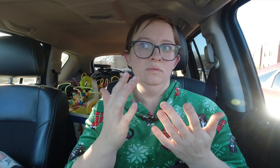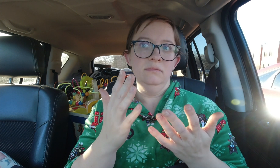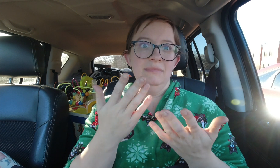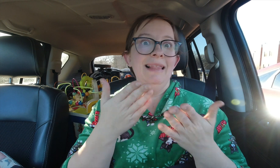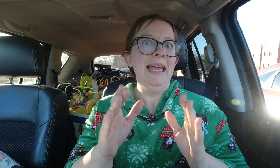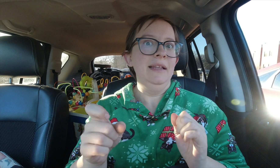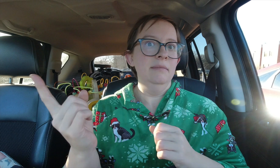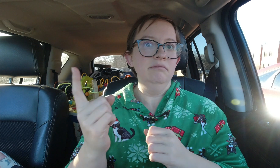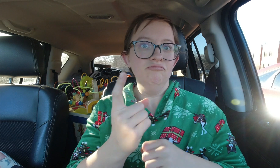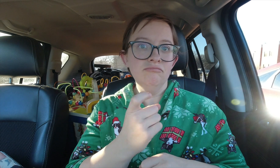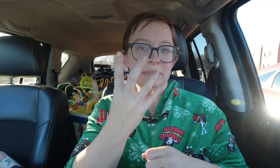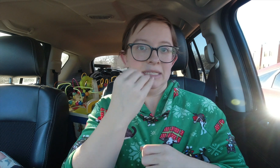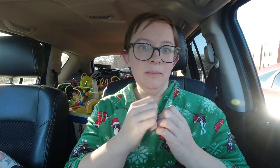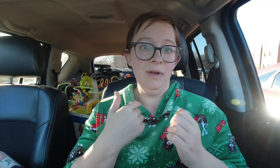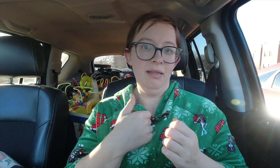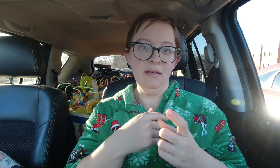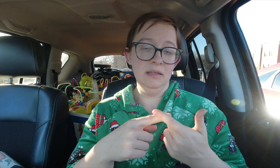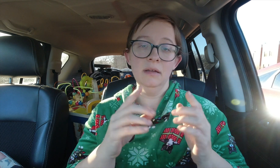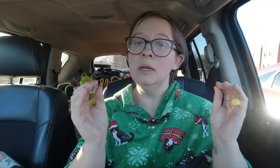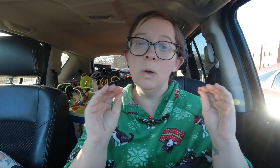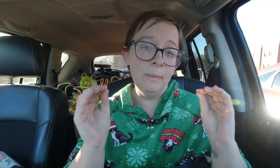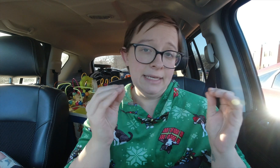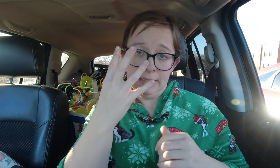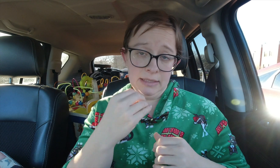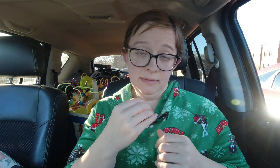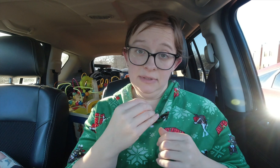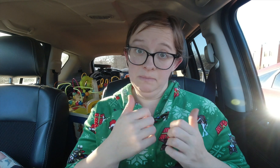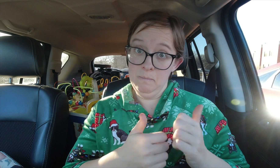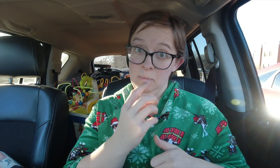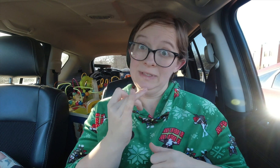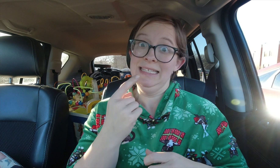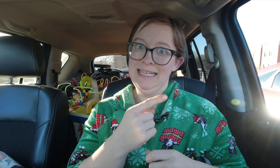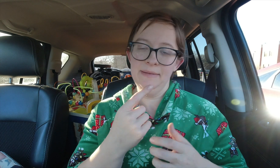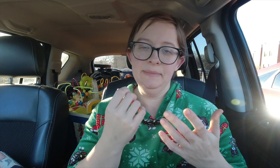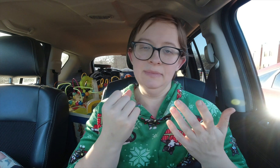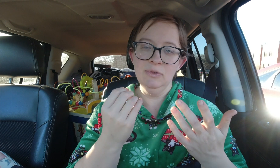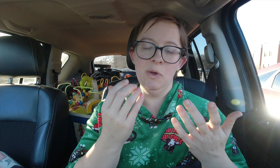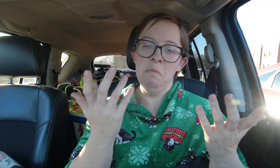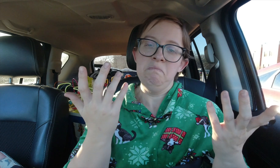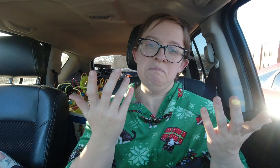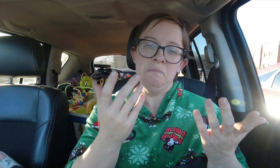and you know we tried to let him come sleep with us before and nobody gets any sleep... mostly him